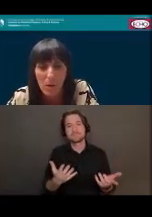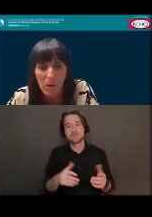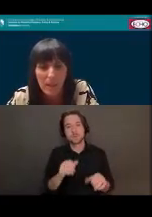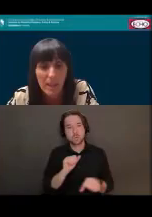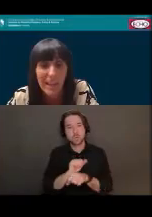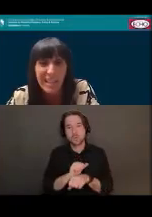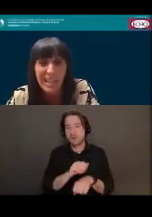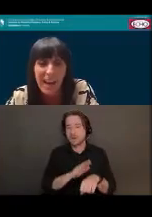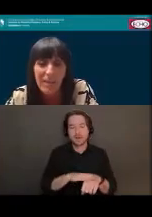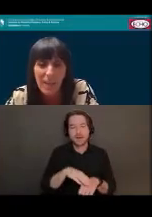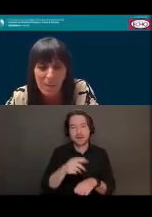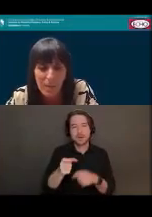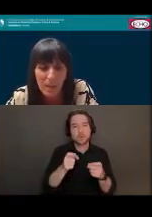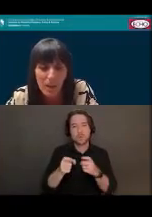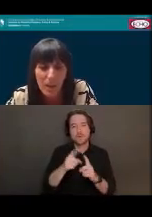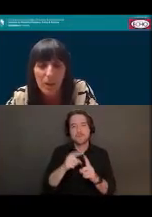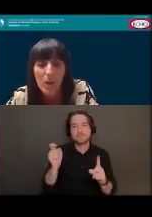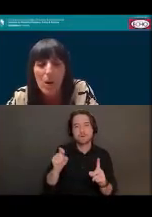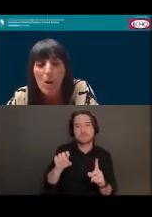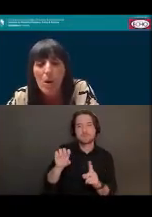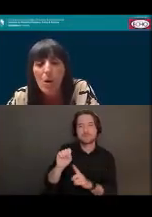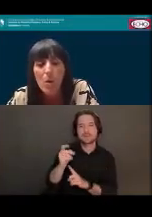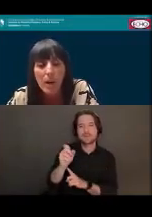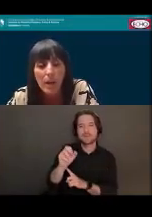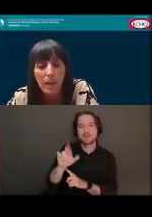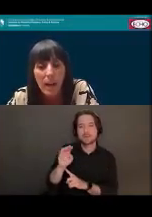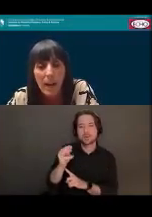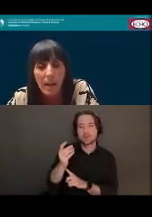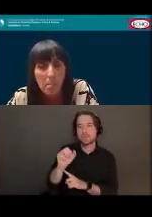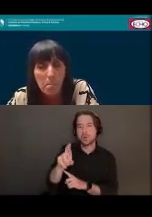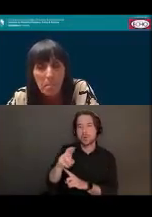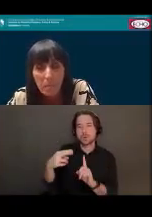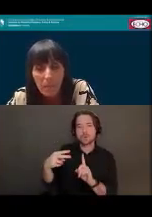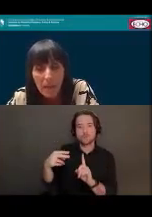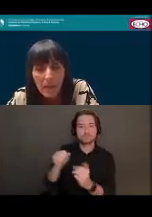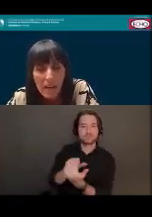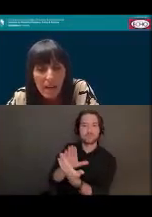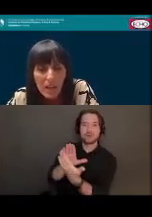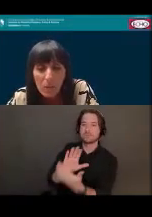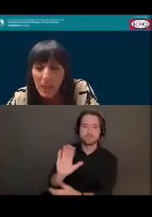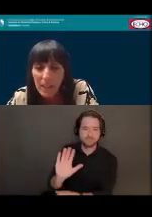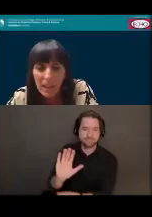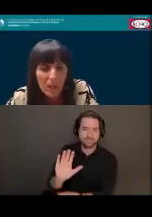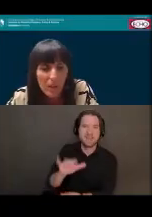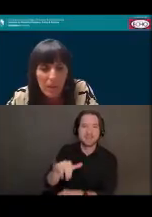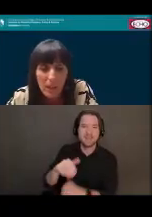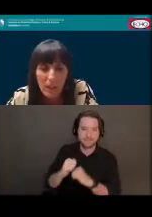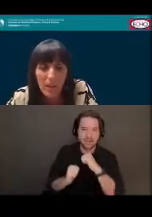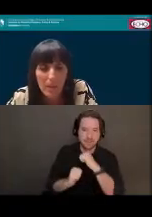point. It's that foundational, or that regulation really comes